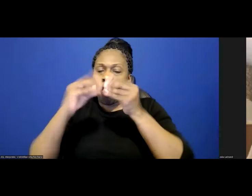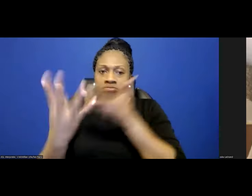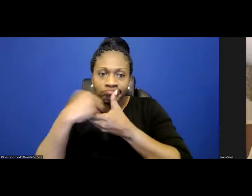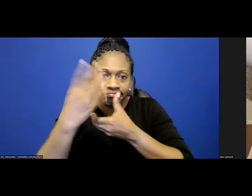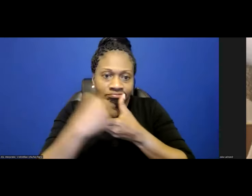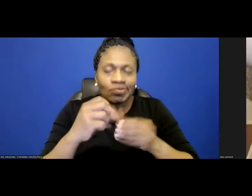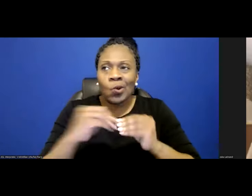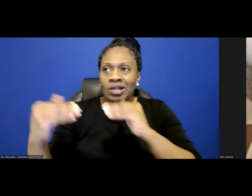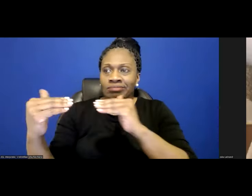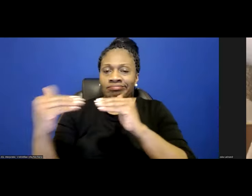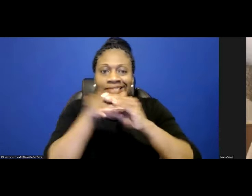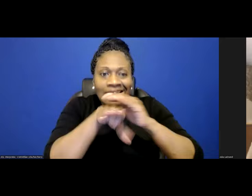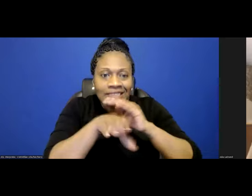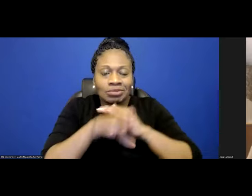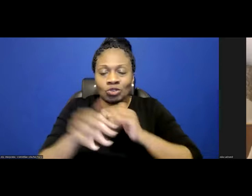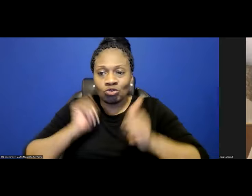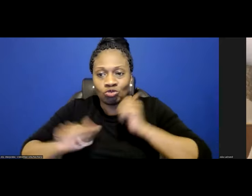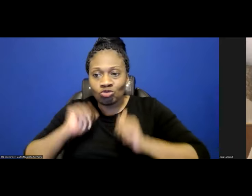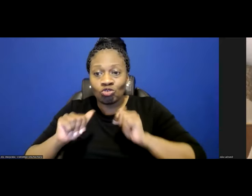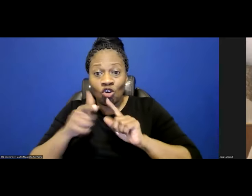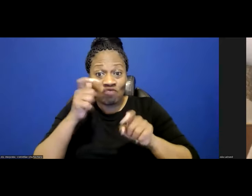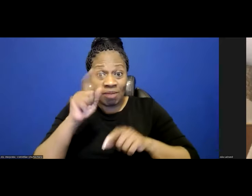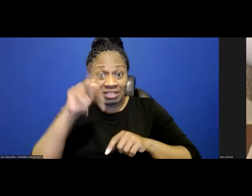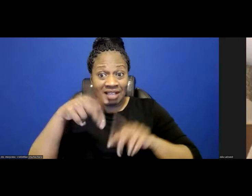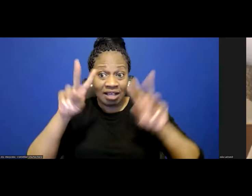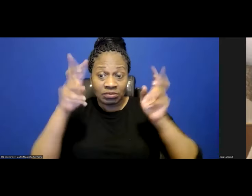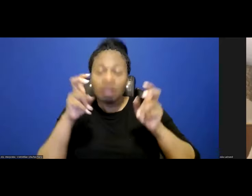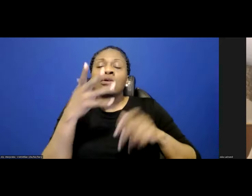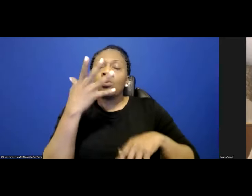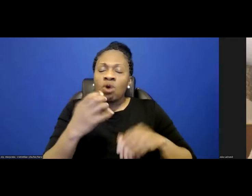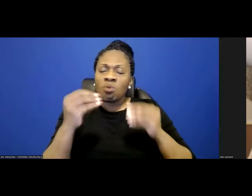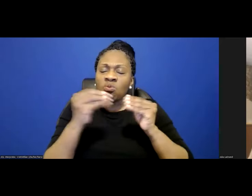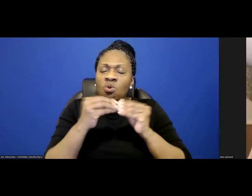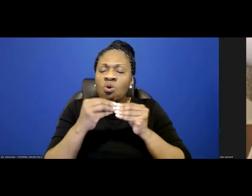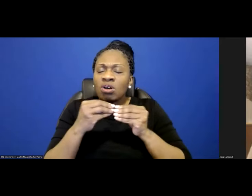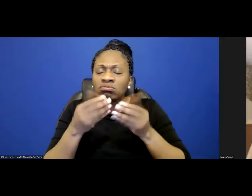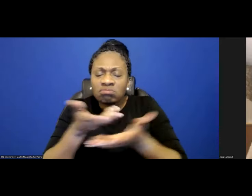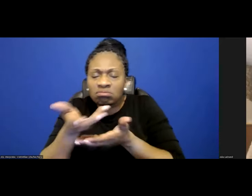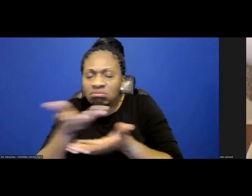And "From the Top" also wanted to provide further content relating to disability and classical music.